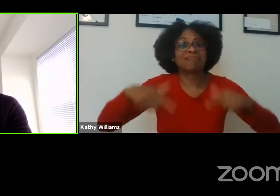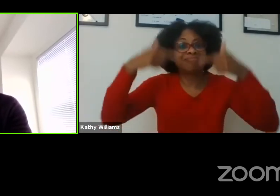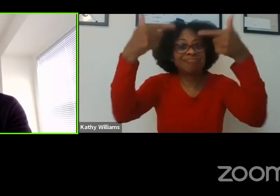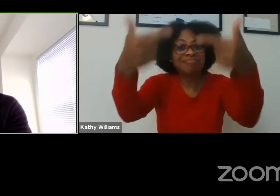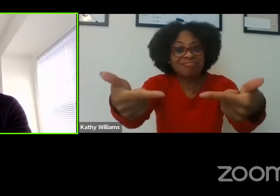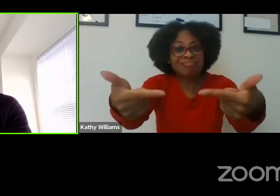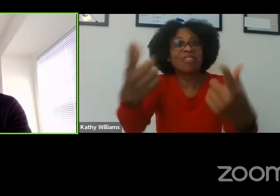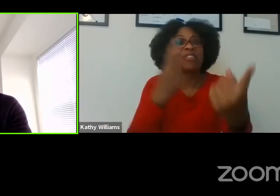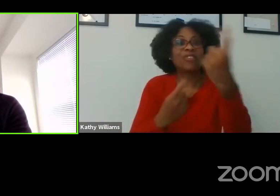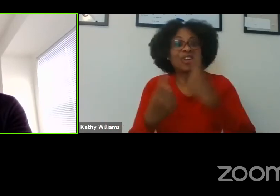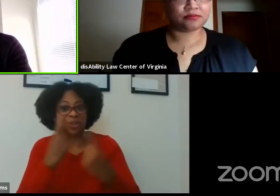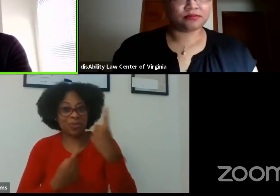SIM WIMBUSH: